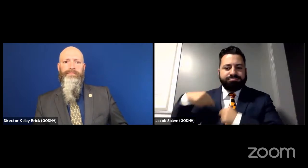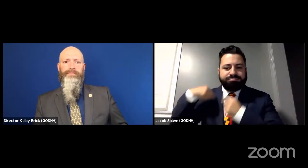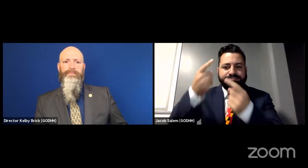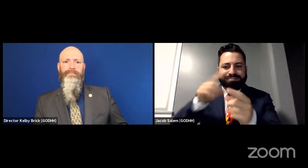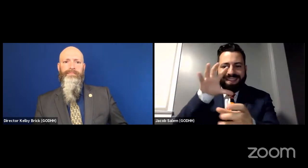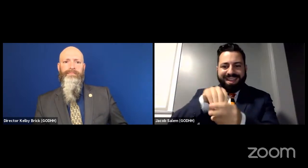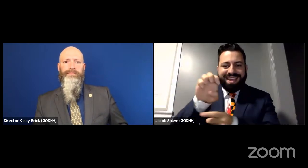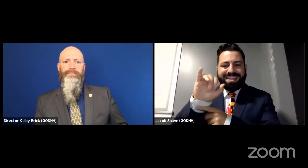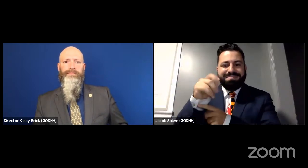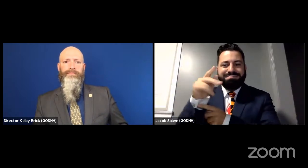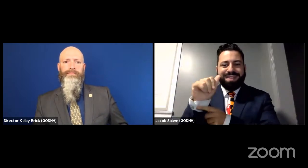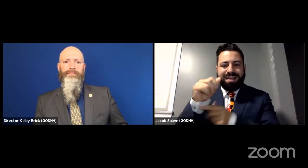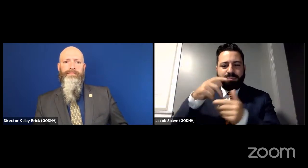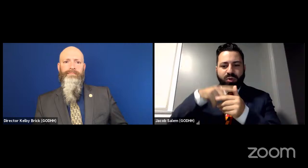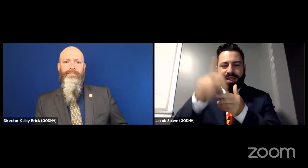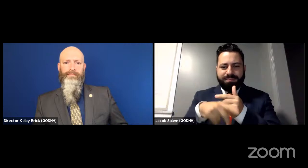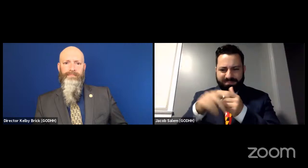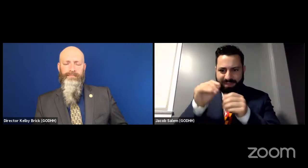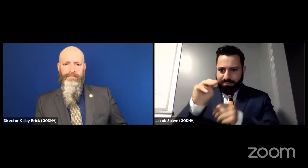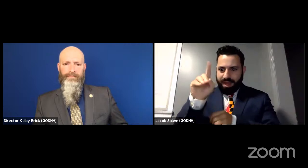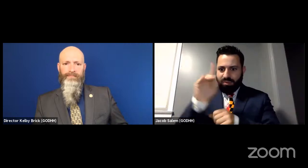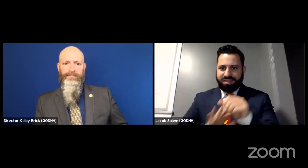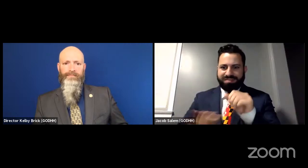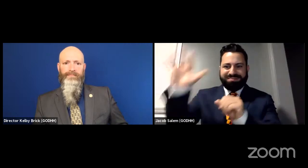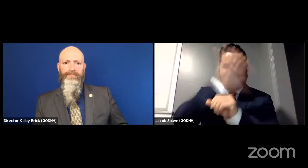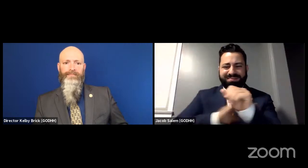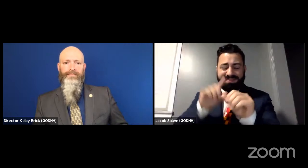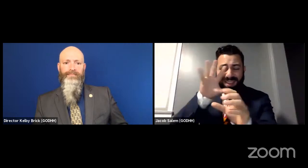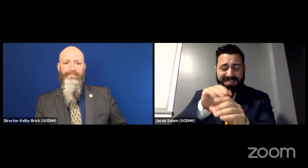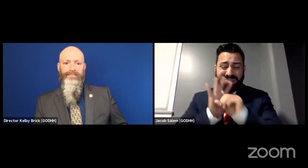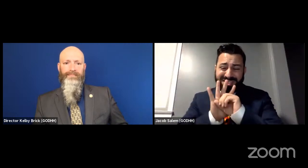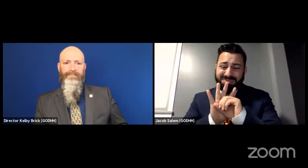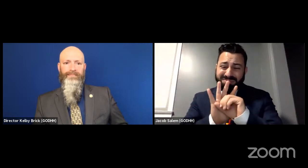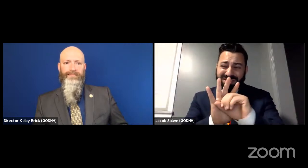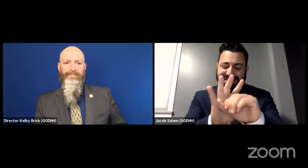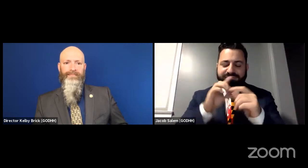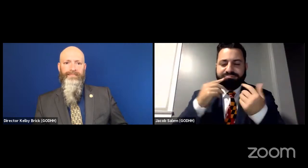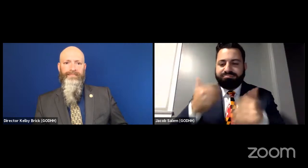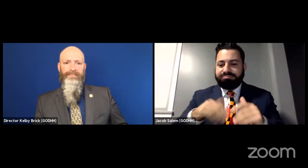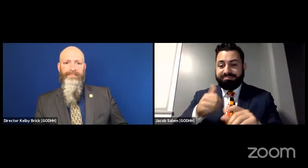in so many different areas, long‑standing history of an advocate, not only in the state,